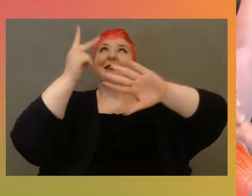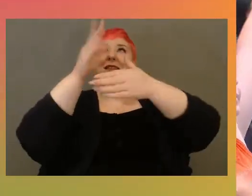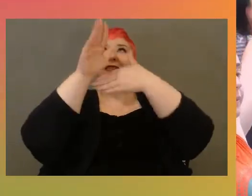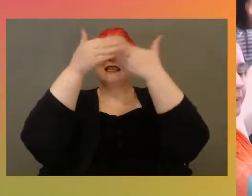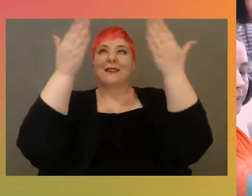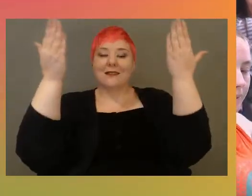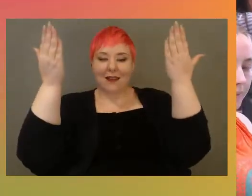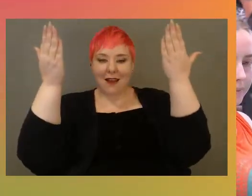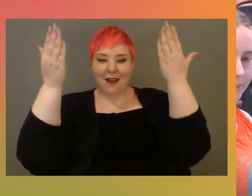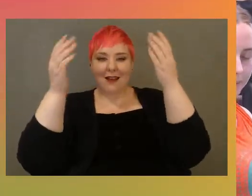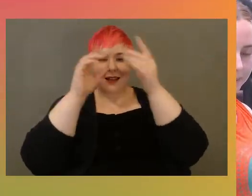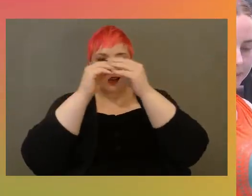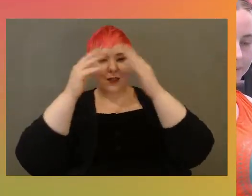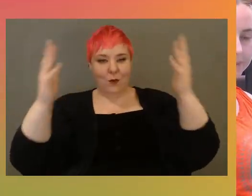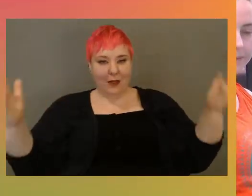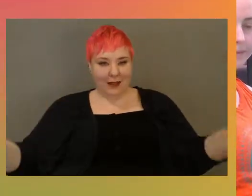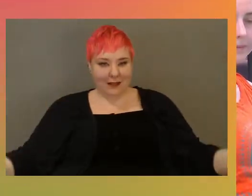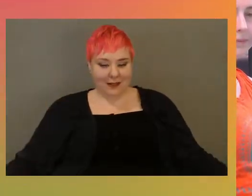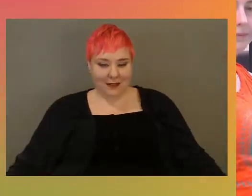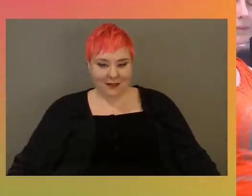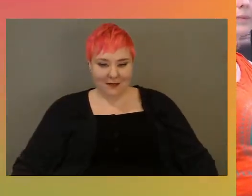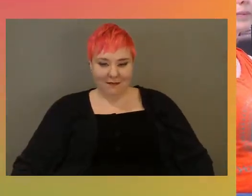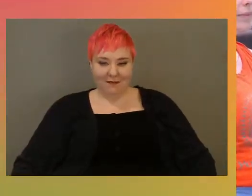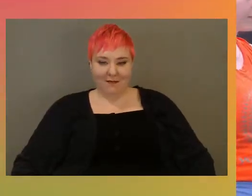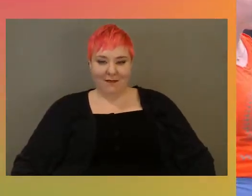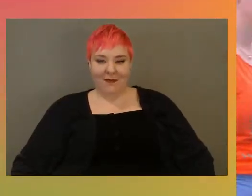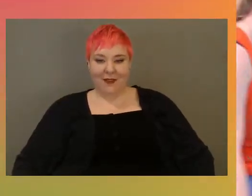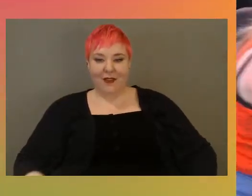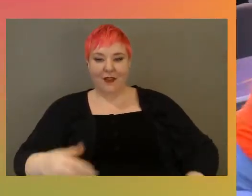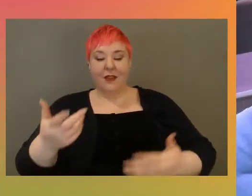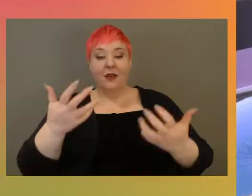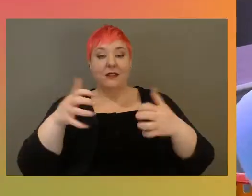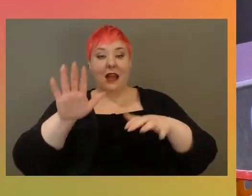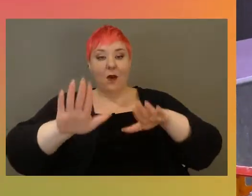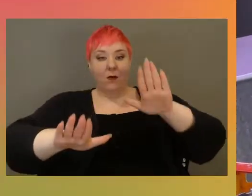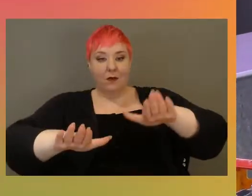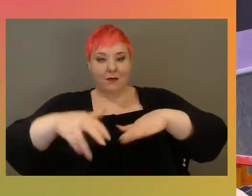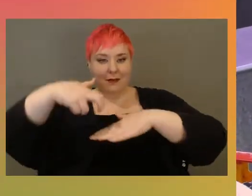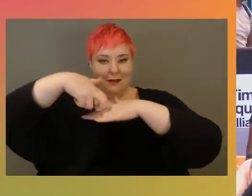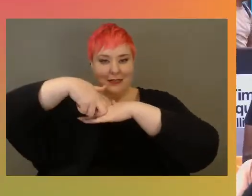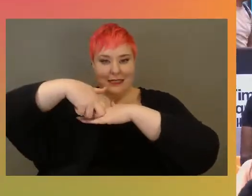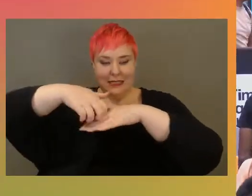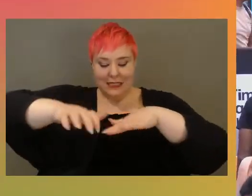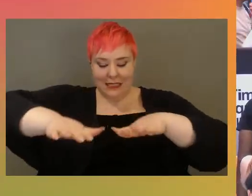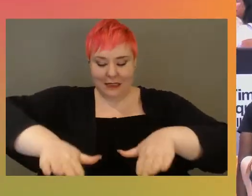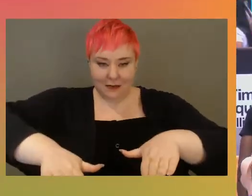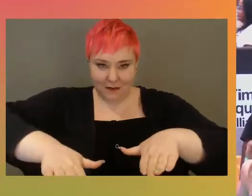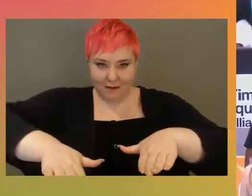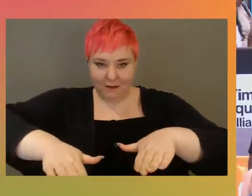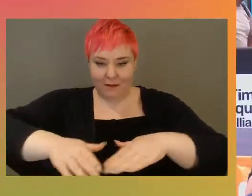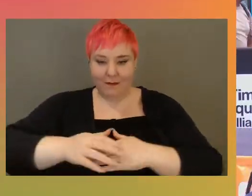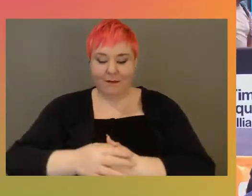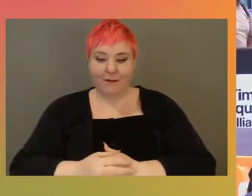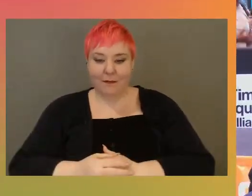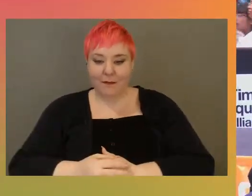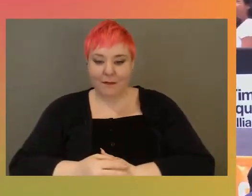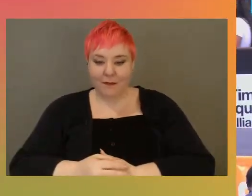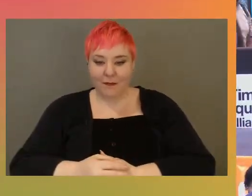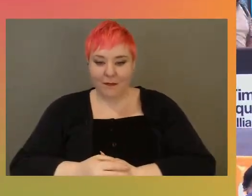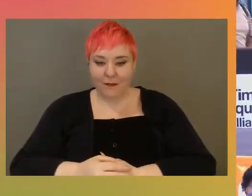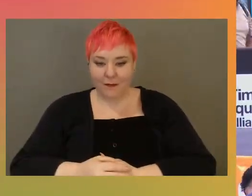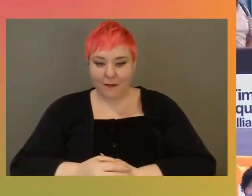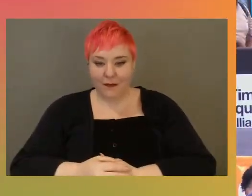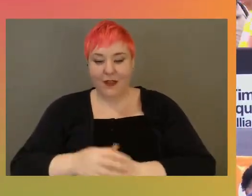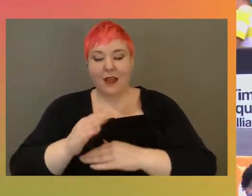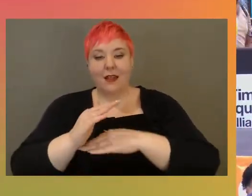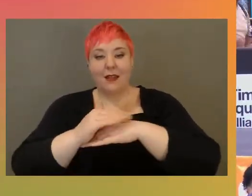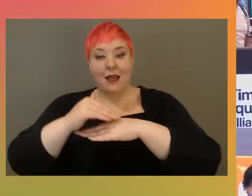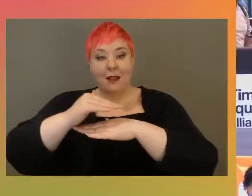LOOK UP AT YOUR HANDS, TAKE IN